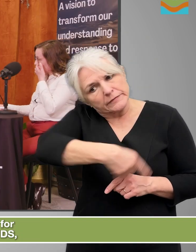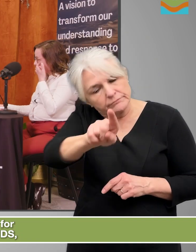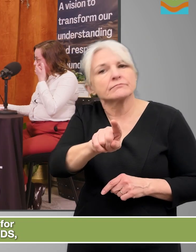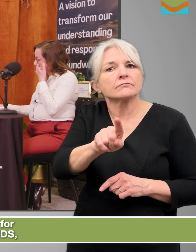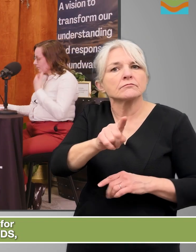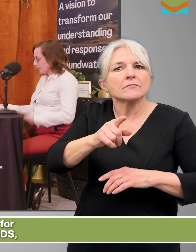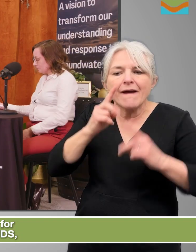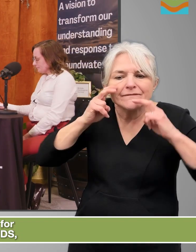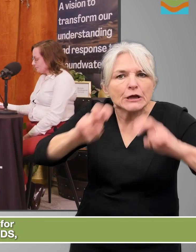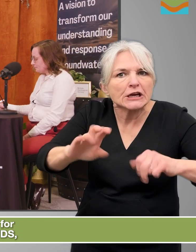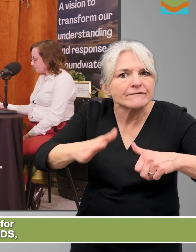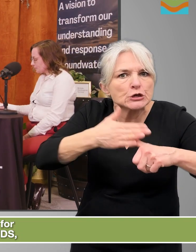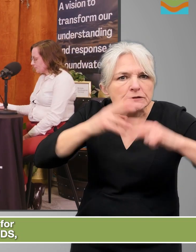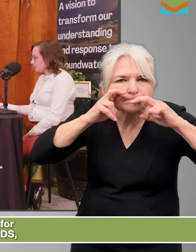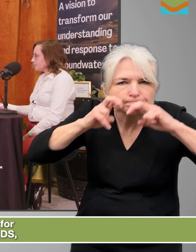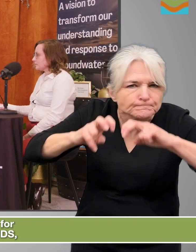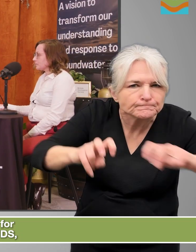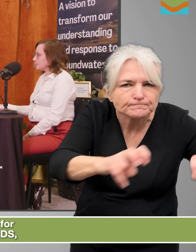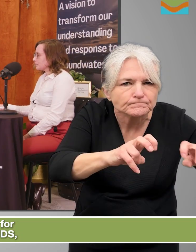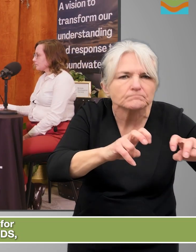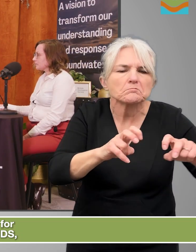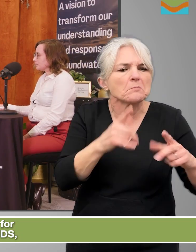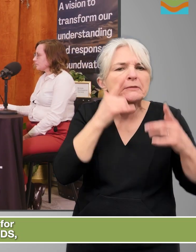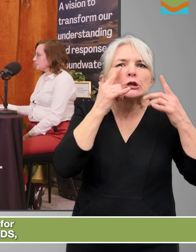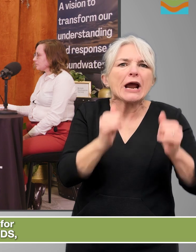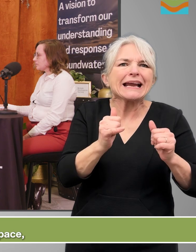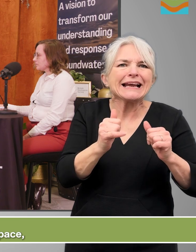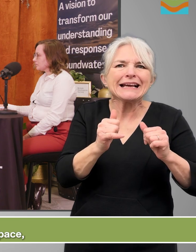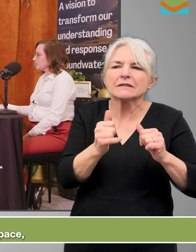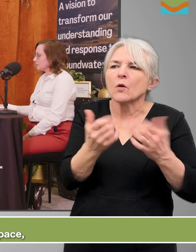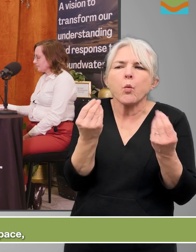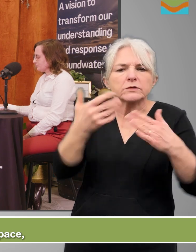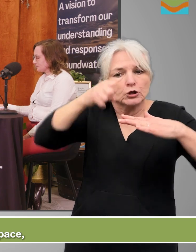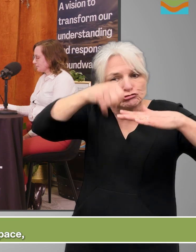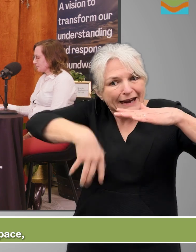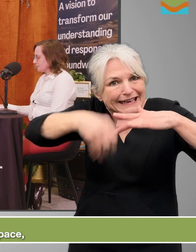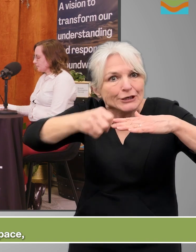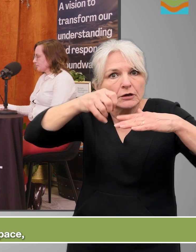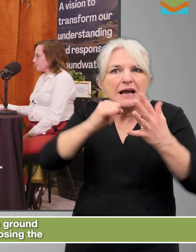investigation, whether it's for testing the suitability of SUDS, which is a big thing in that space,